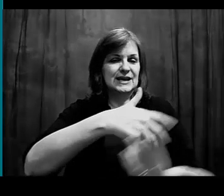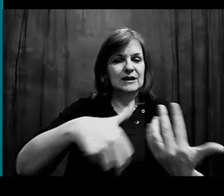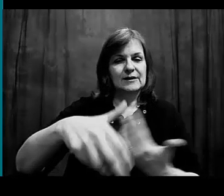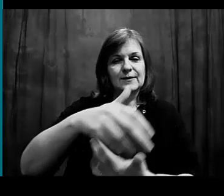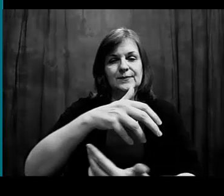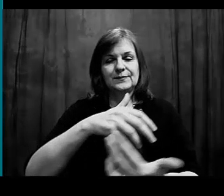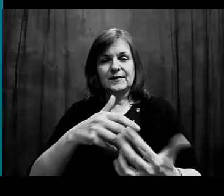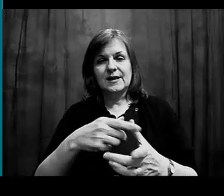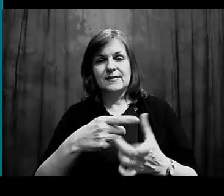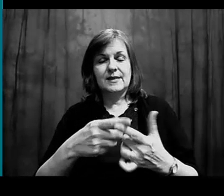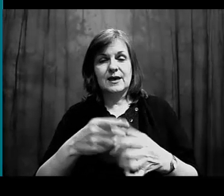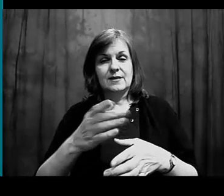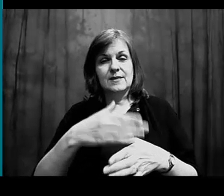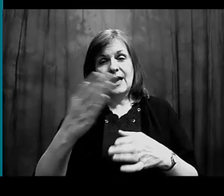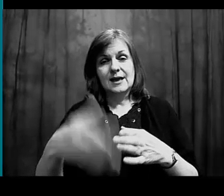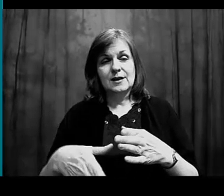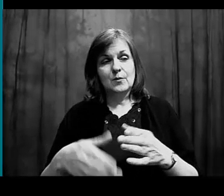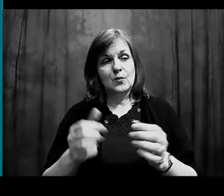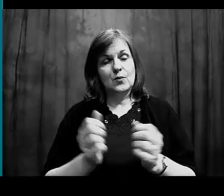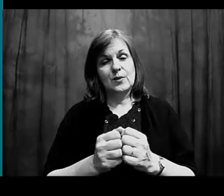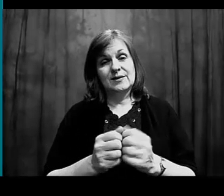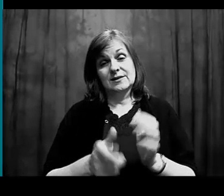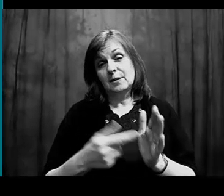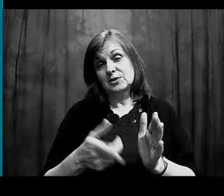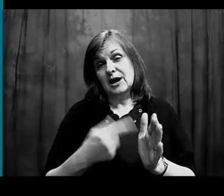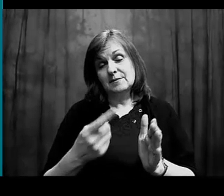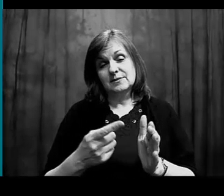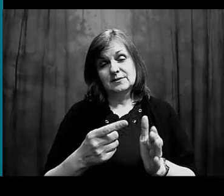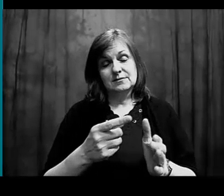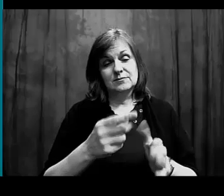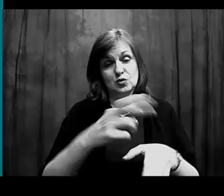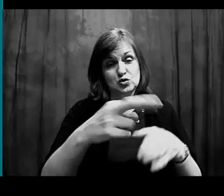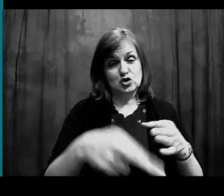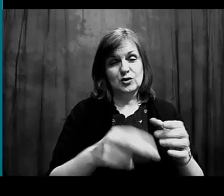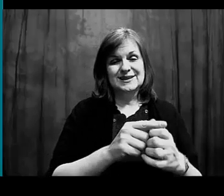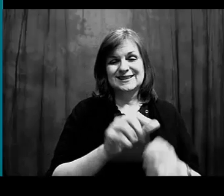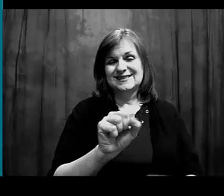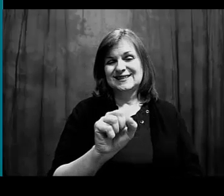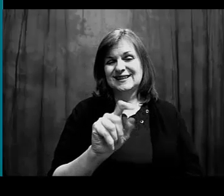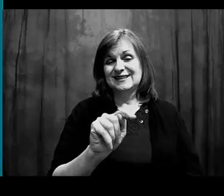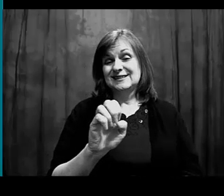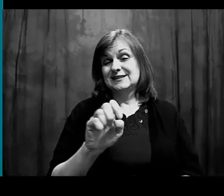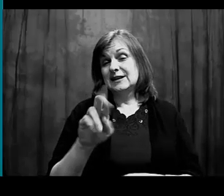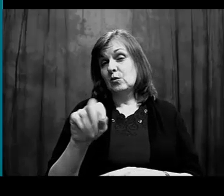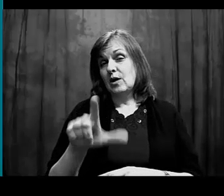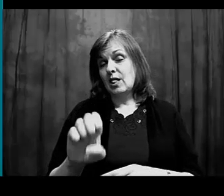instead what we see is this kind of mix of chromosomes and we end up with